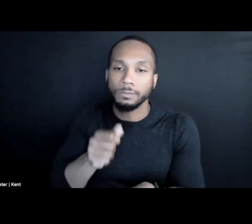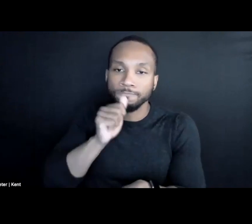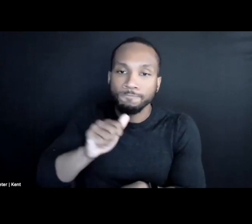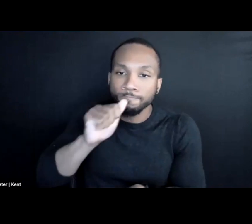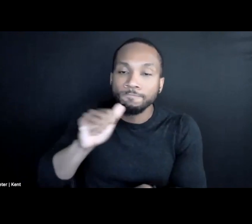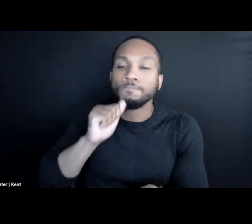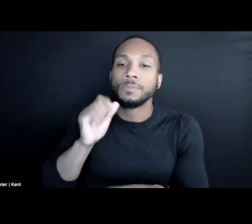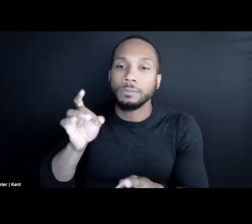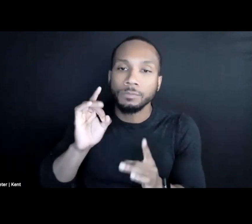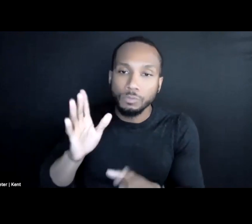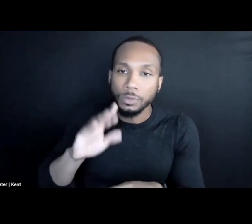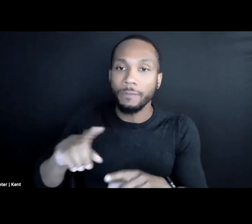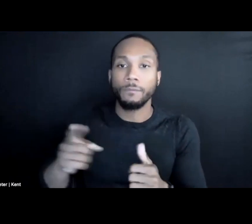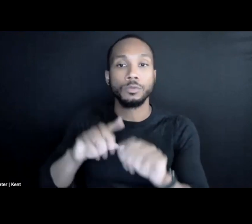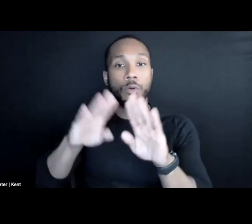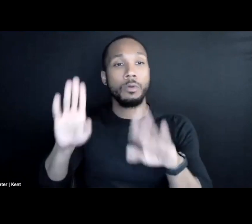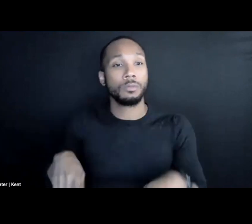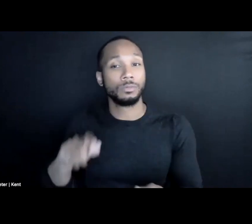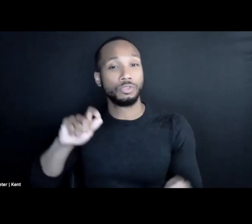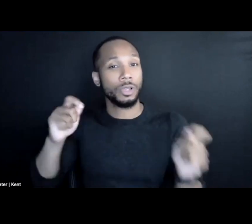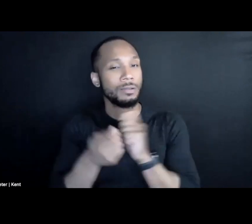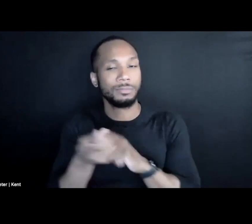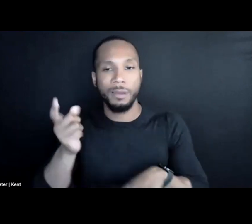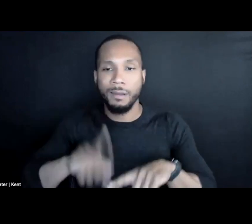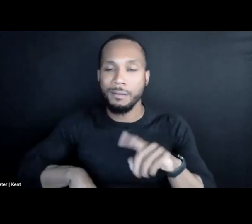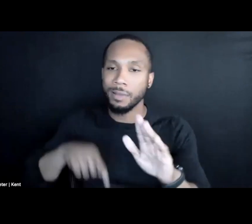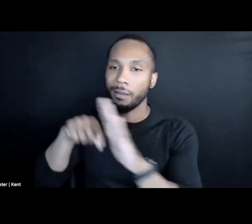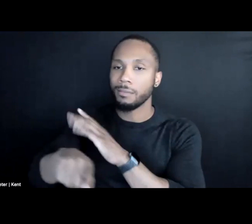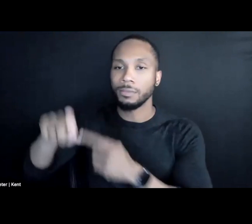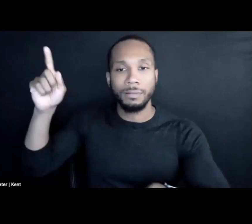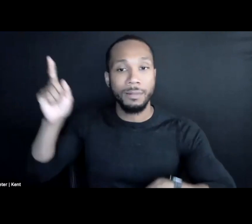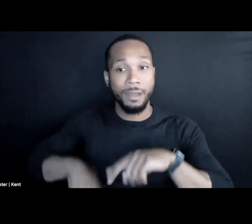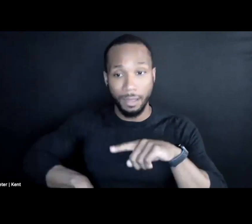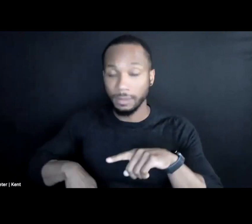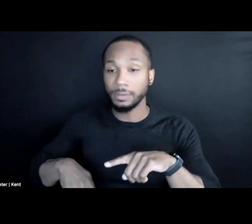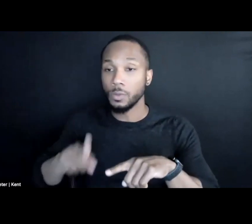unable to change them, or kill them, or leave them beneath the ice,